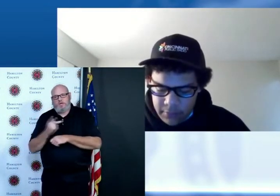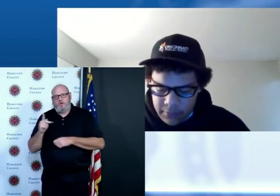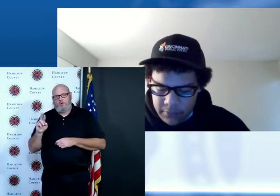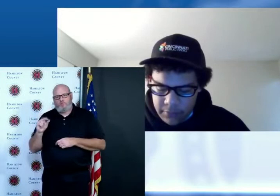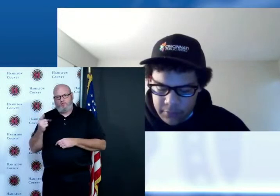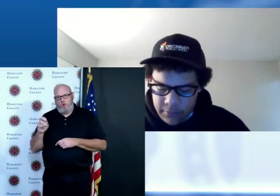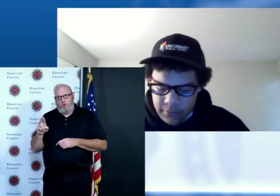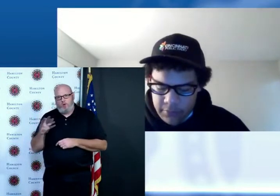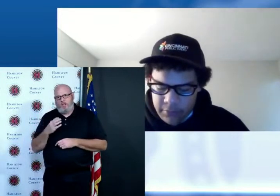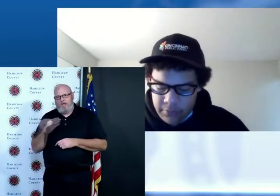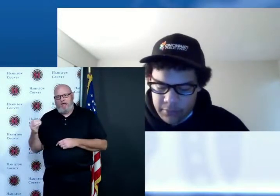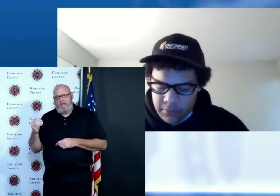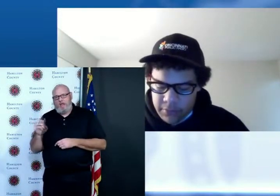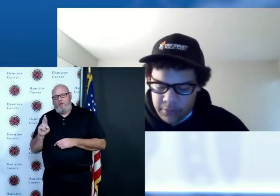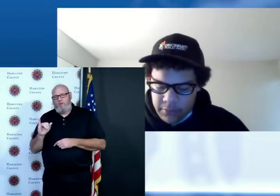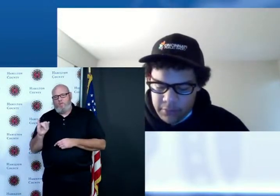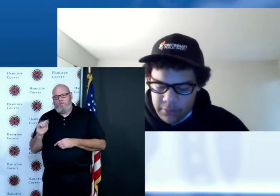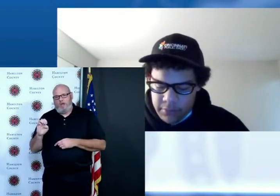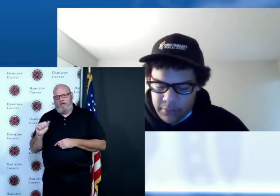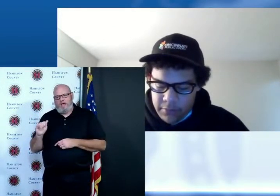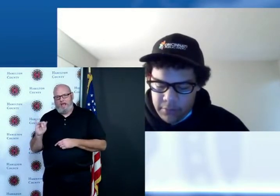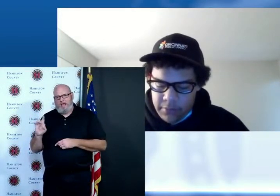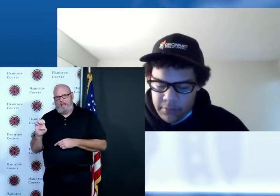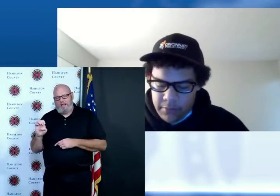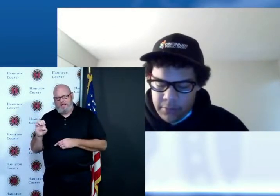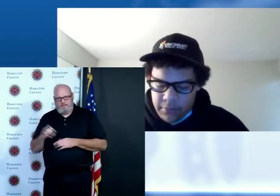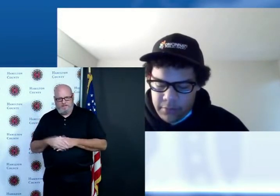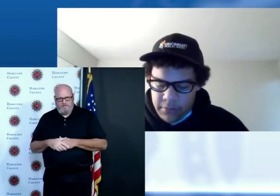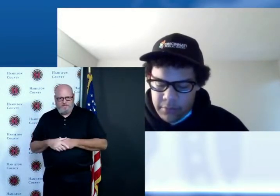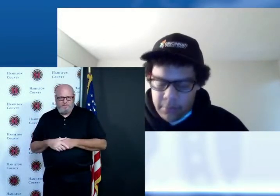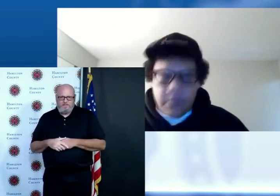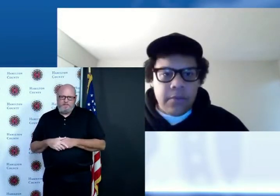may be one or two new sites throughout Hamilton County as a result of that and there may be an